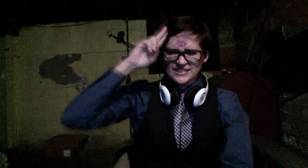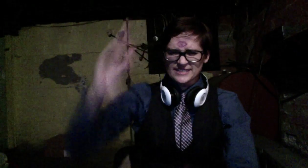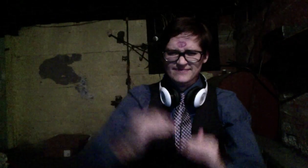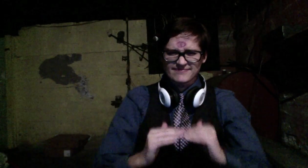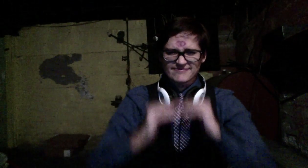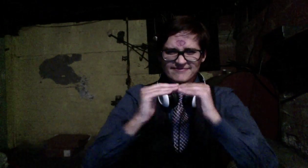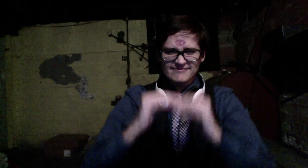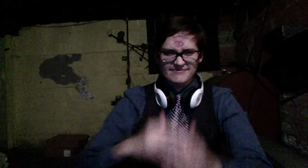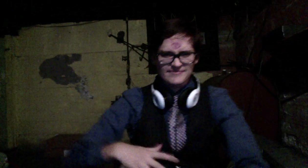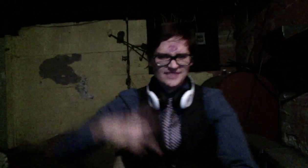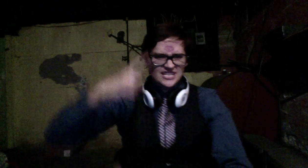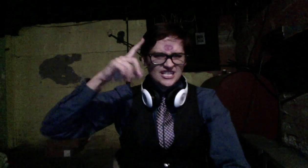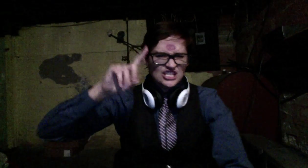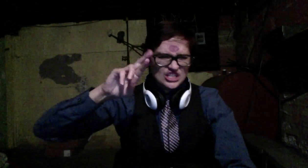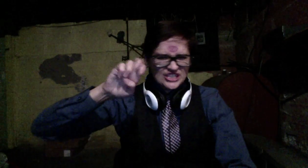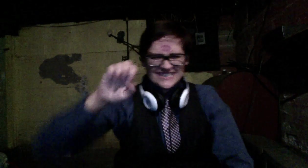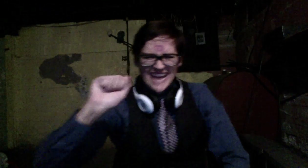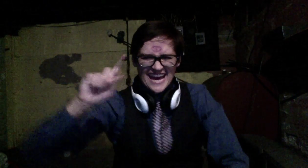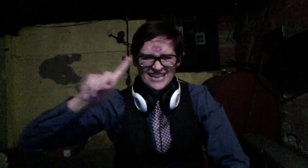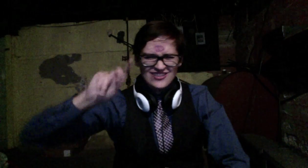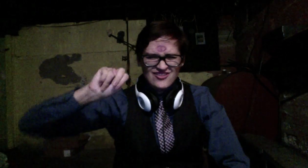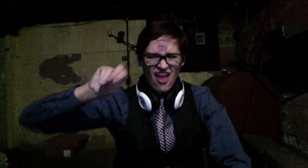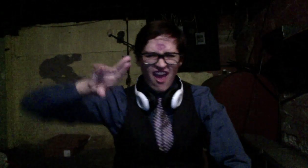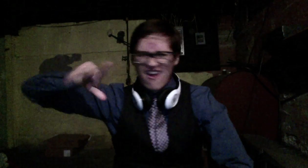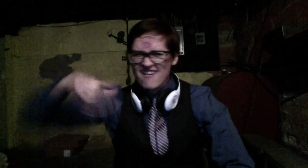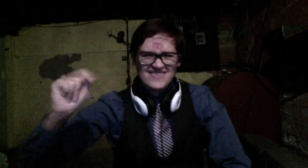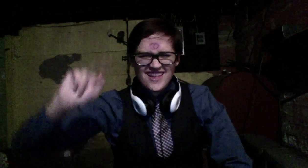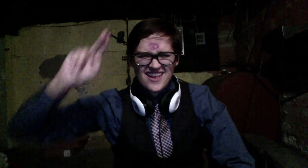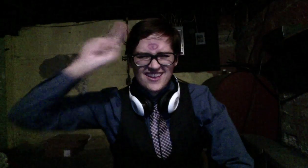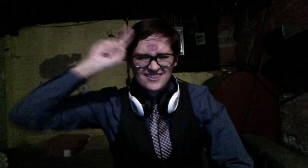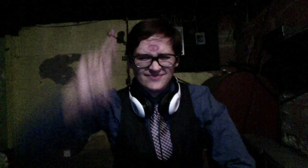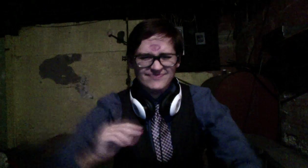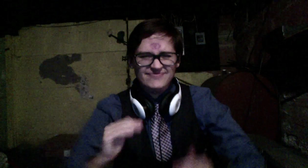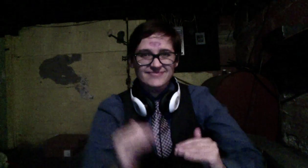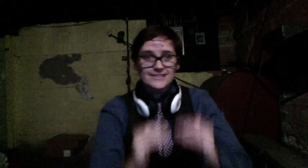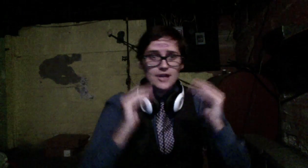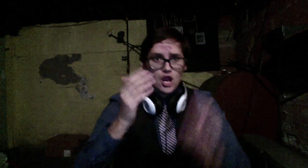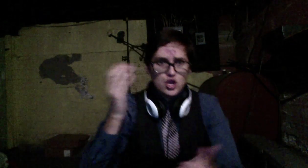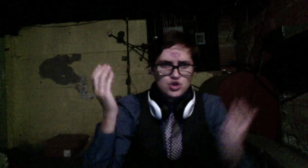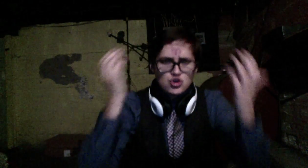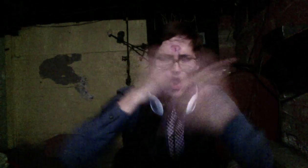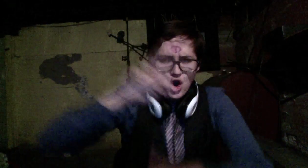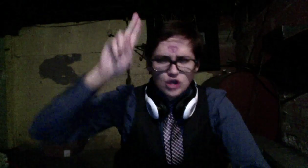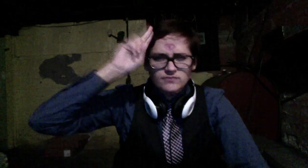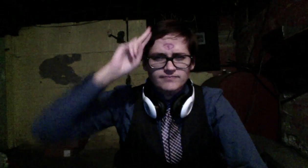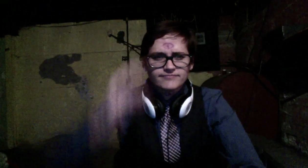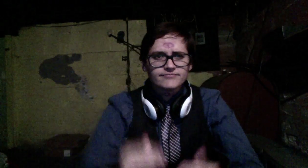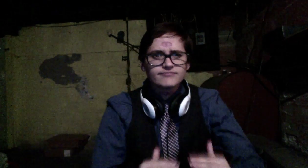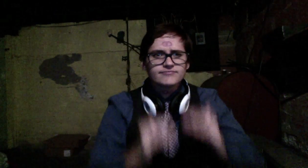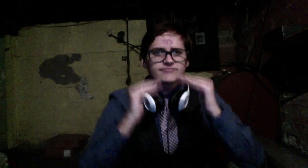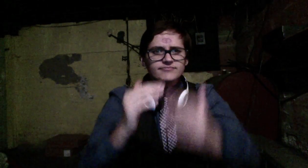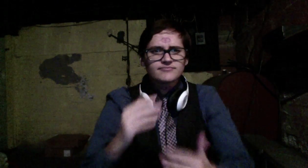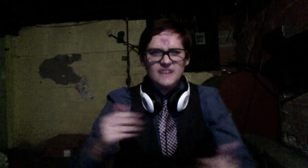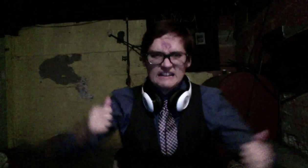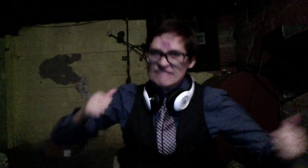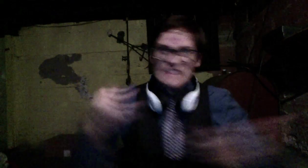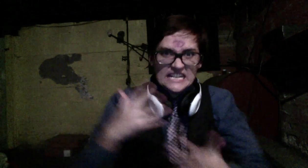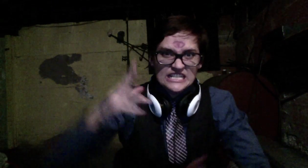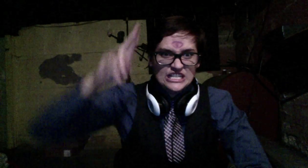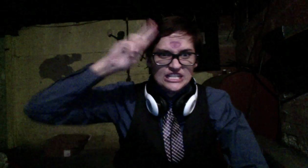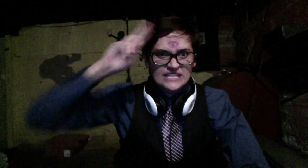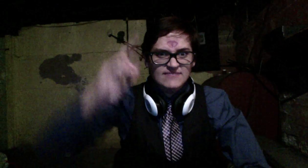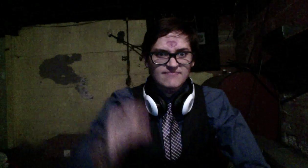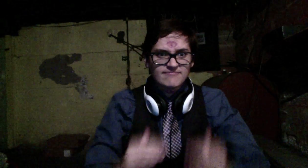NEXT D-R-E-A-D-N-O-U-G-H-T SCOUT, NEXT DARK SCOUT, NEXT FEAR SCOUT